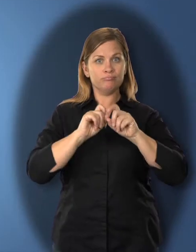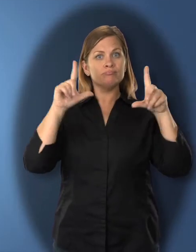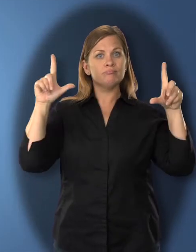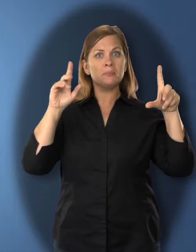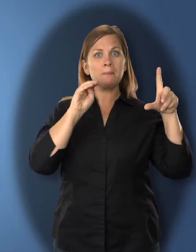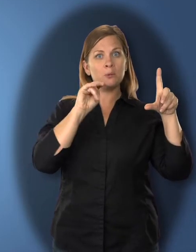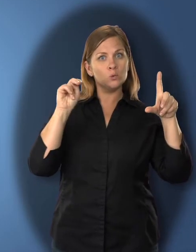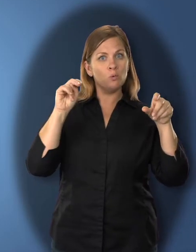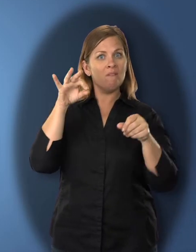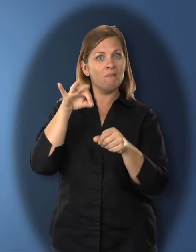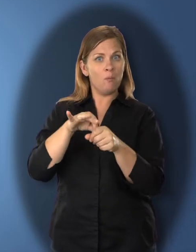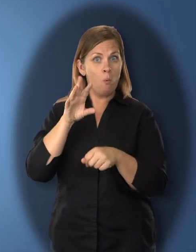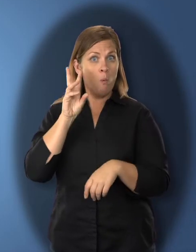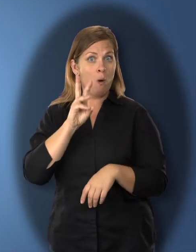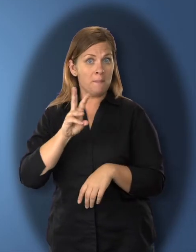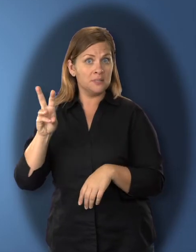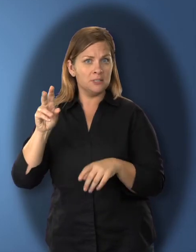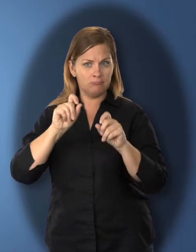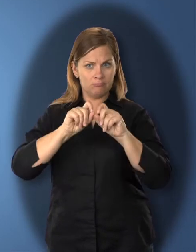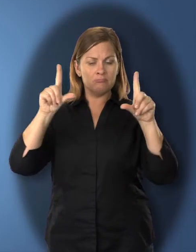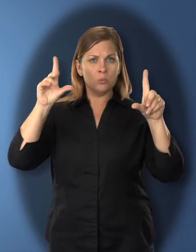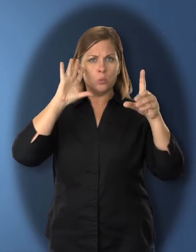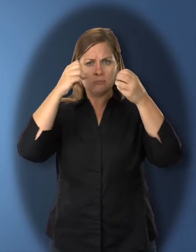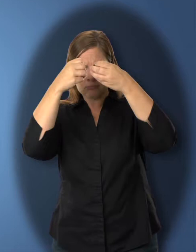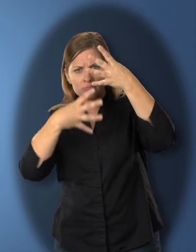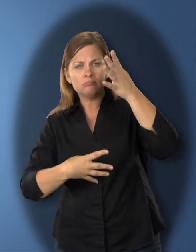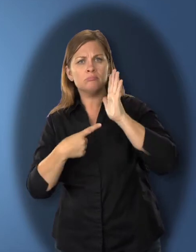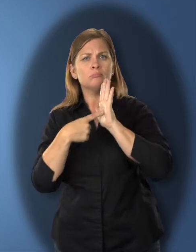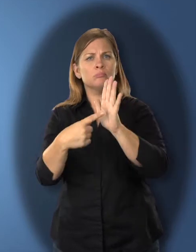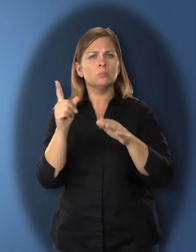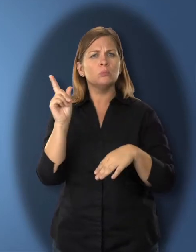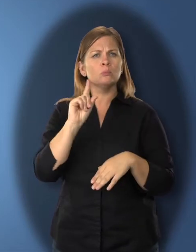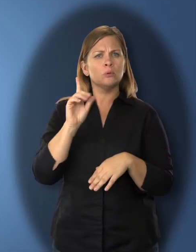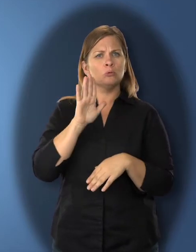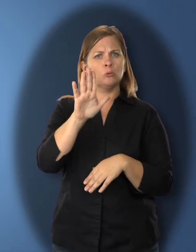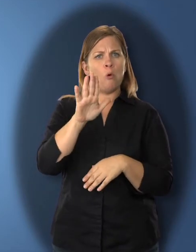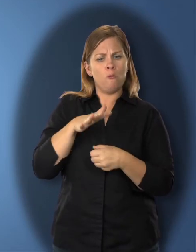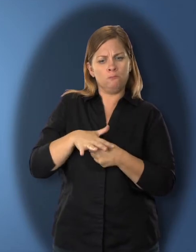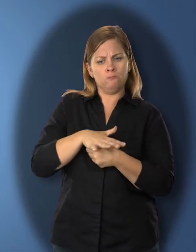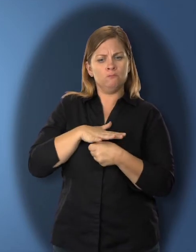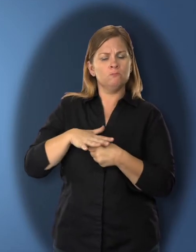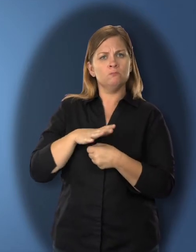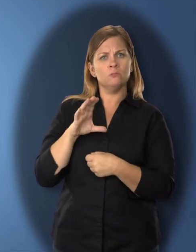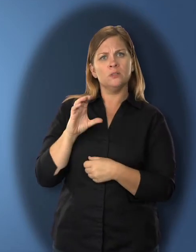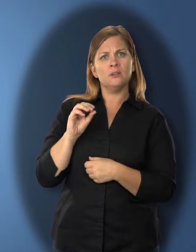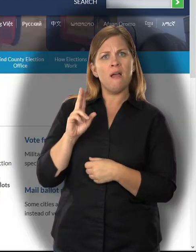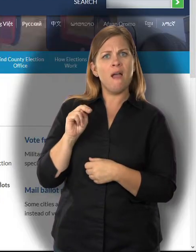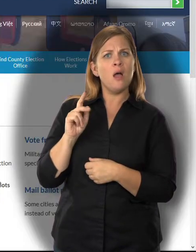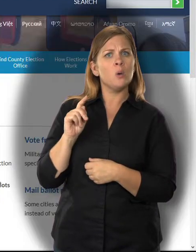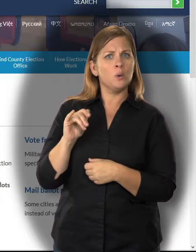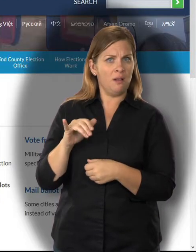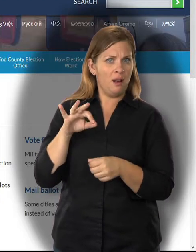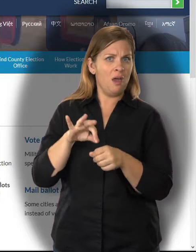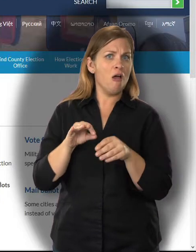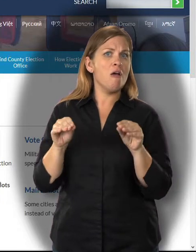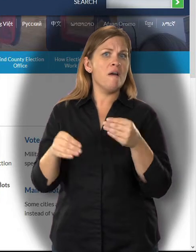You can find the address of the county election office and a list of the cities that offer early voting at their city hall on the Minnesota Votes website (www.mnvotes.org).